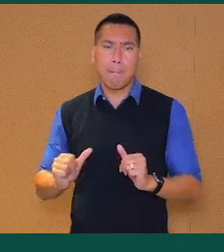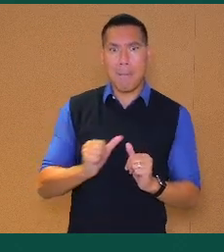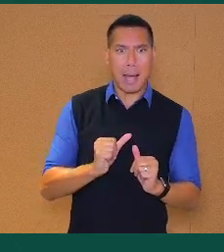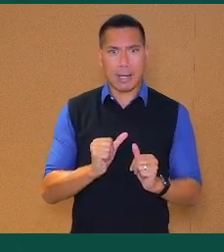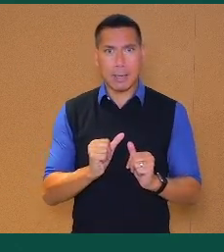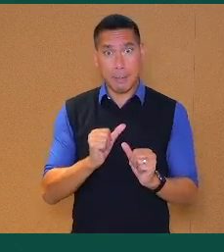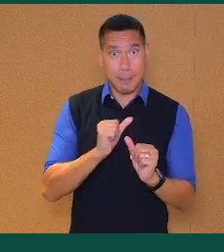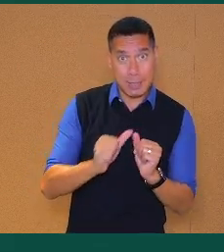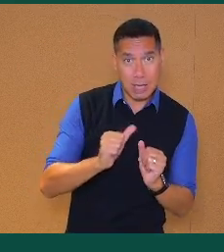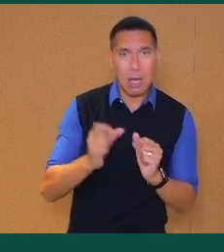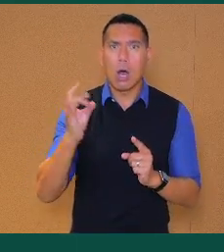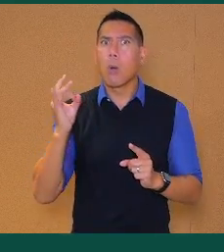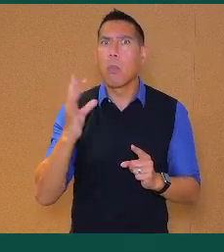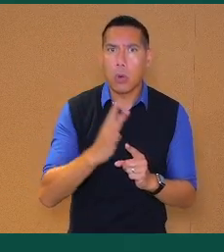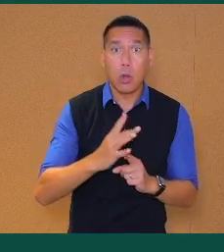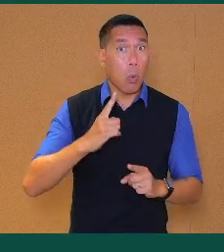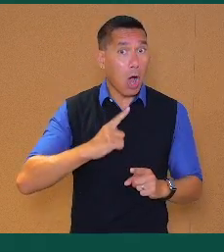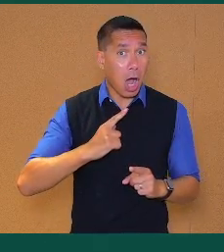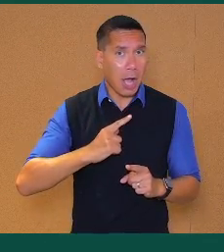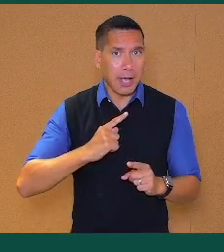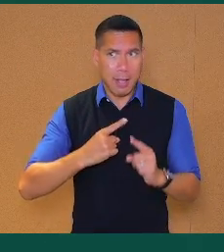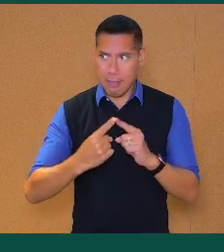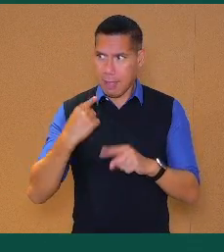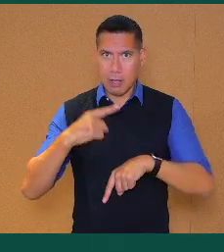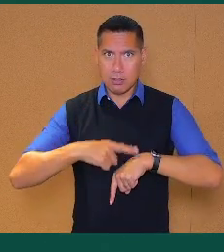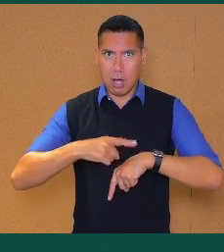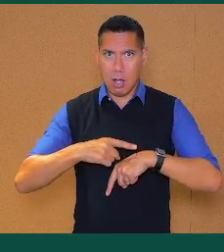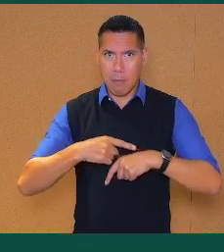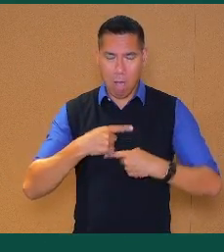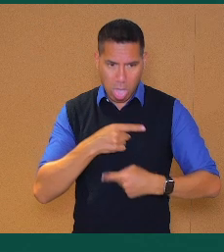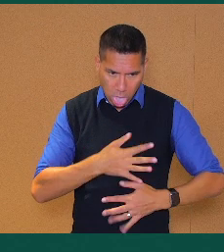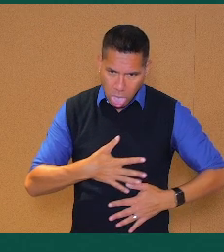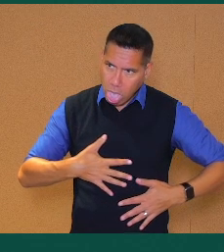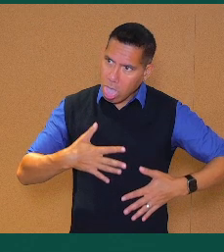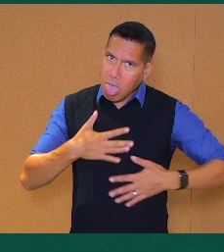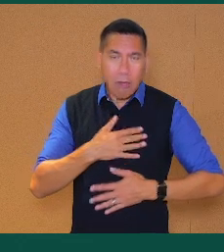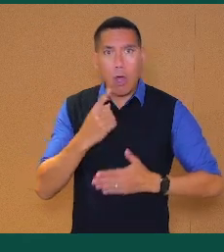communities have felt trialed and tested by not only the